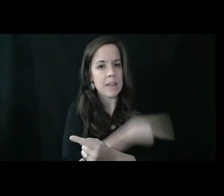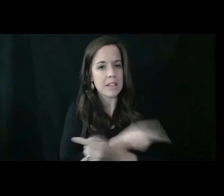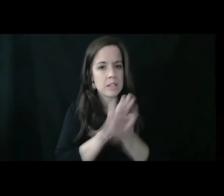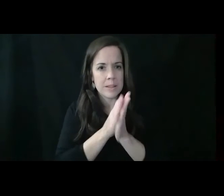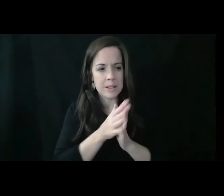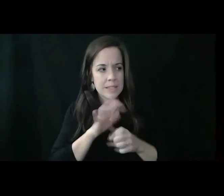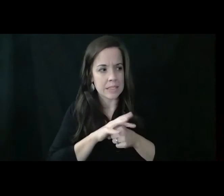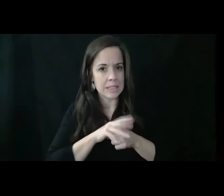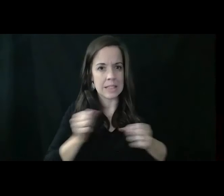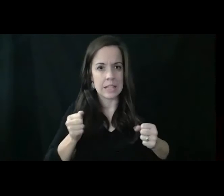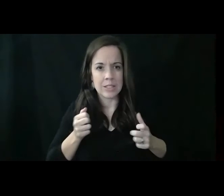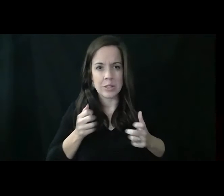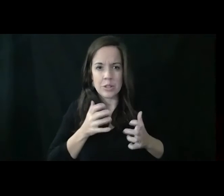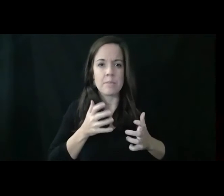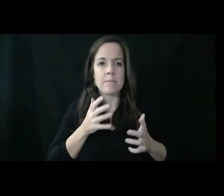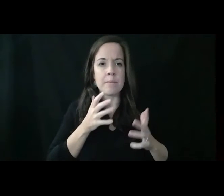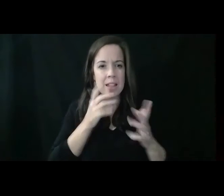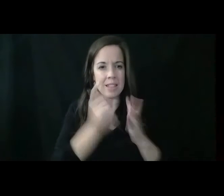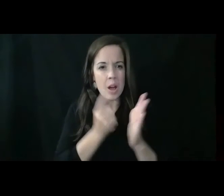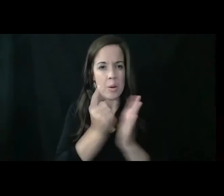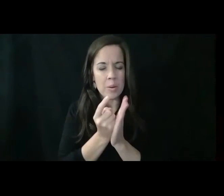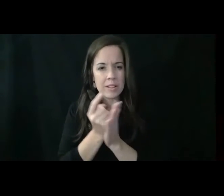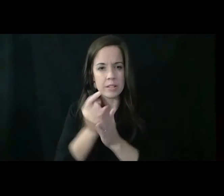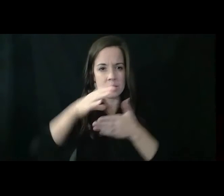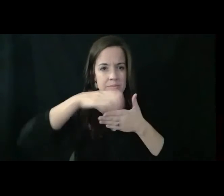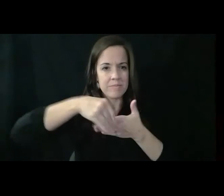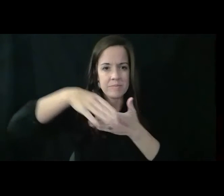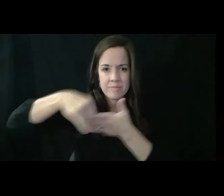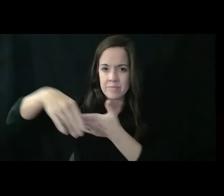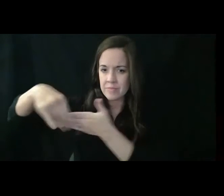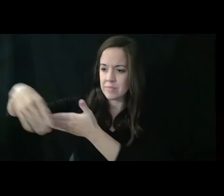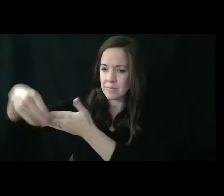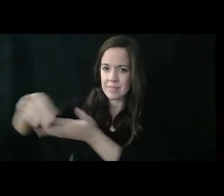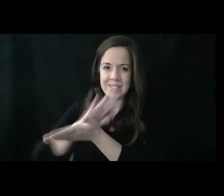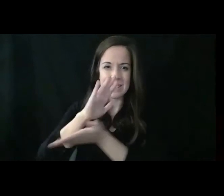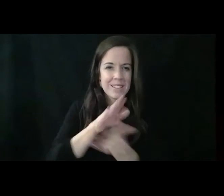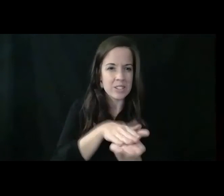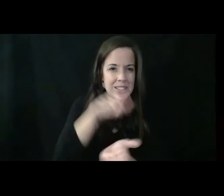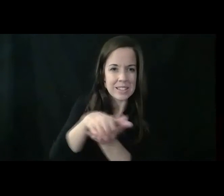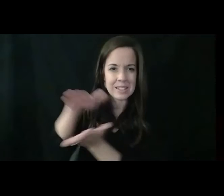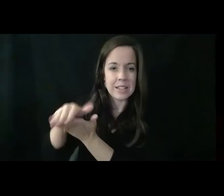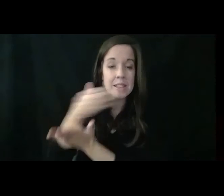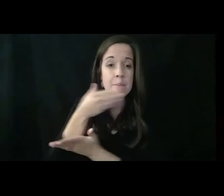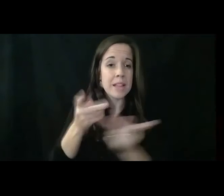peels and clips a stack of empty sheets. It’s the best place I could be, she repeats.